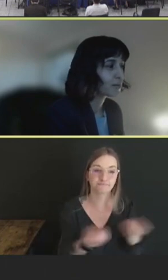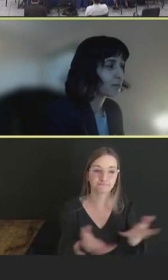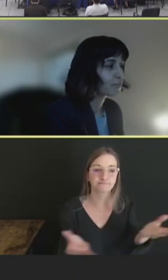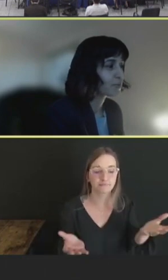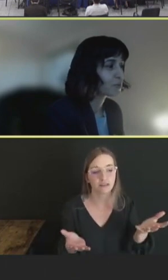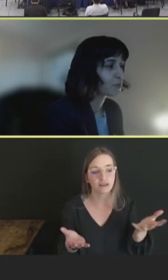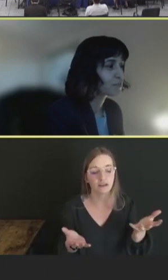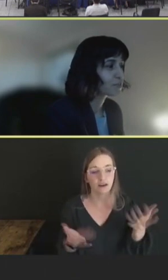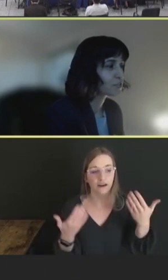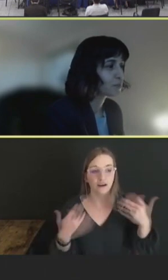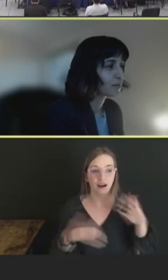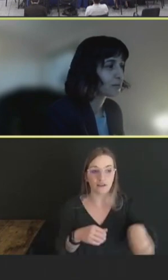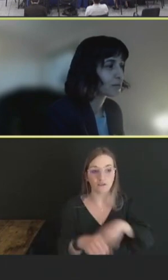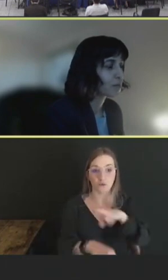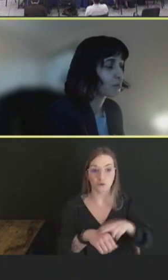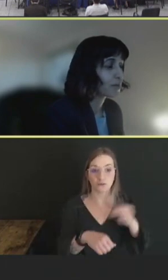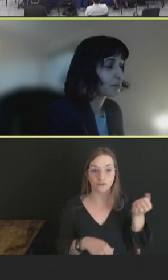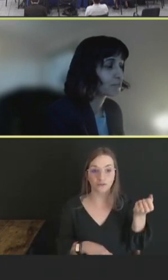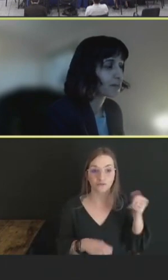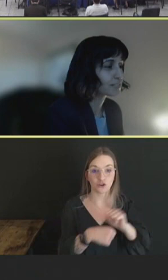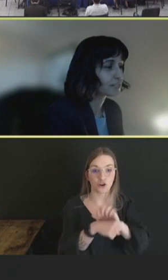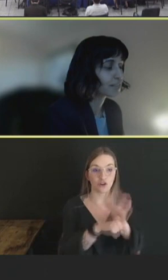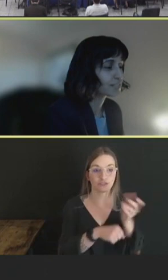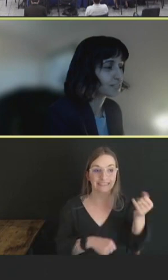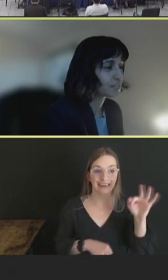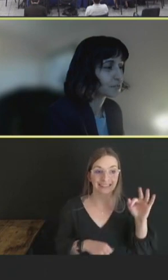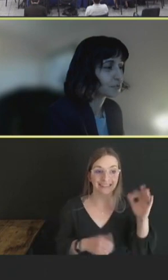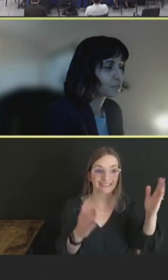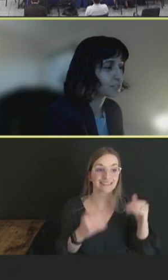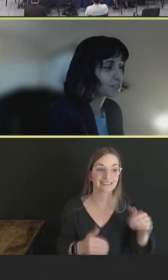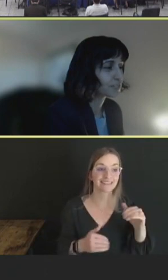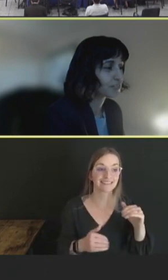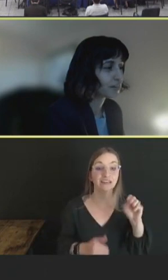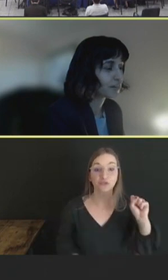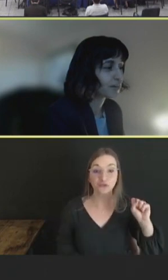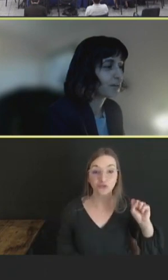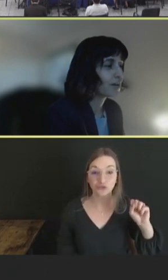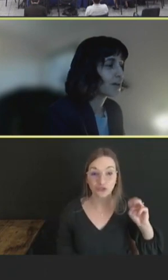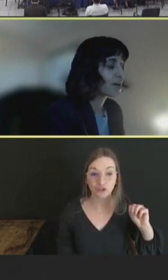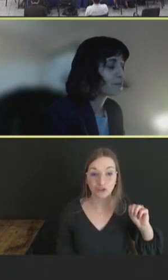and the role of social media in propagating vaccine hesitancy and refusal is still there. And